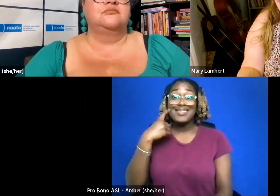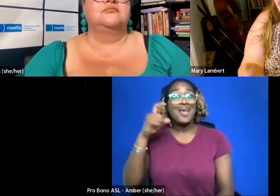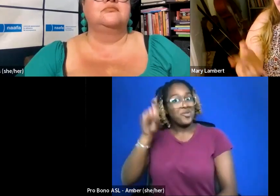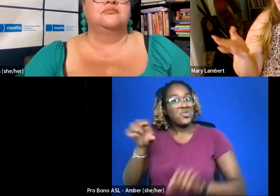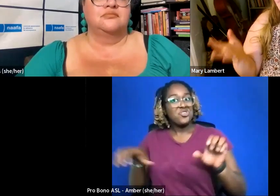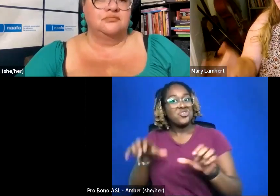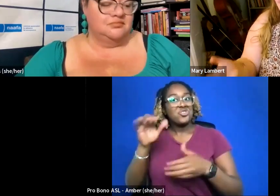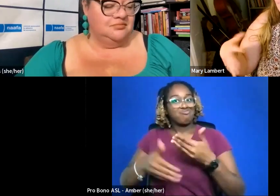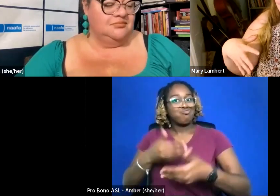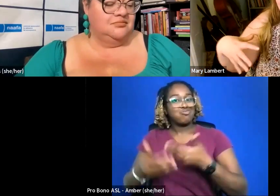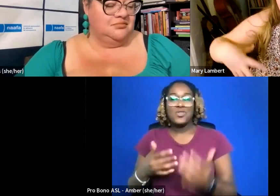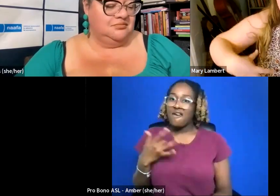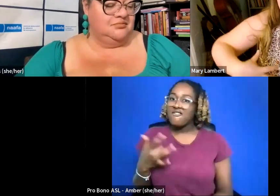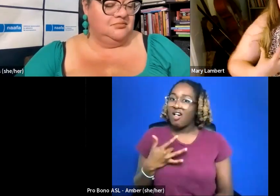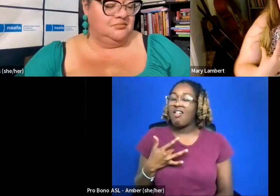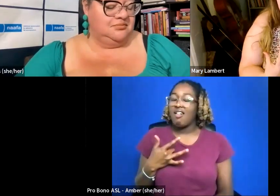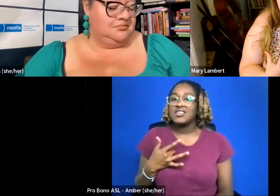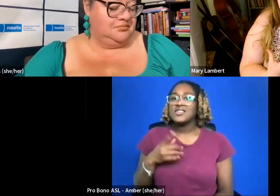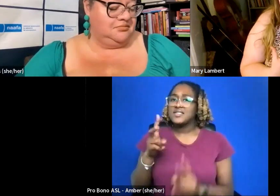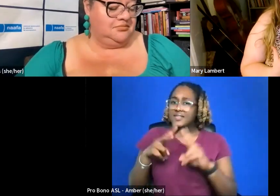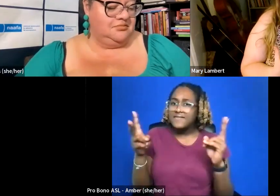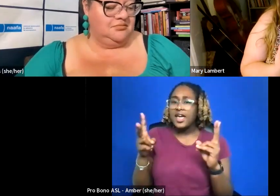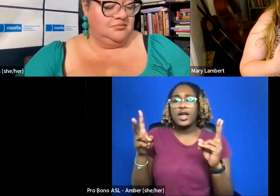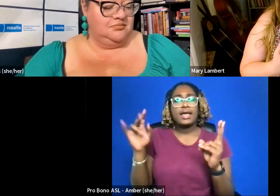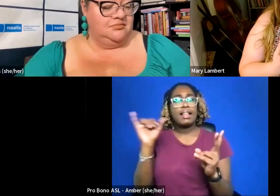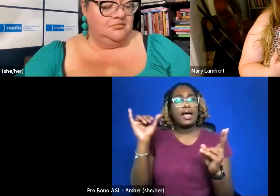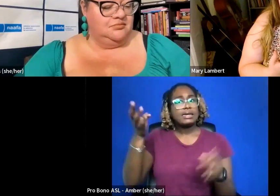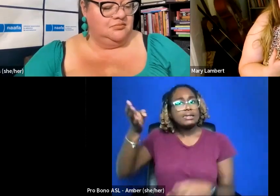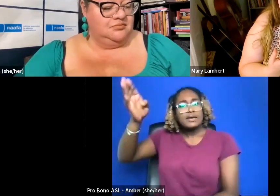Like, I just felt like it was a very divine moment.